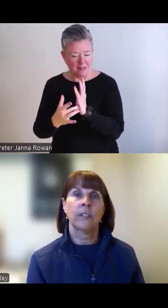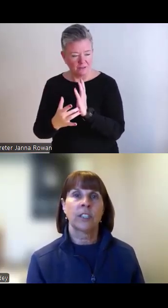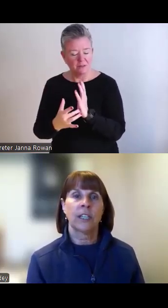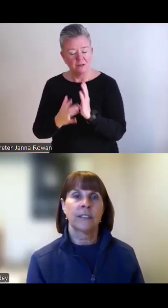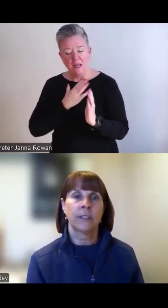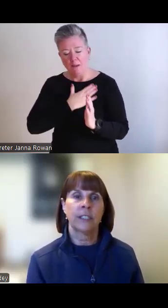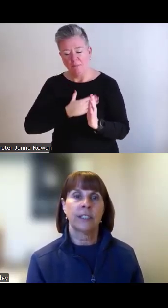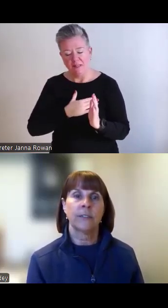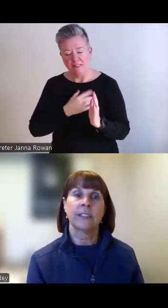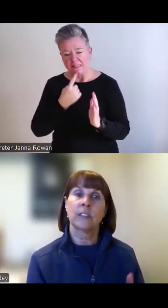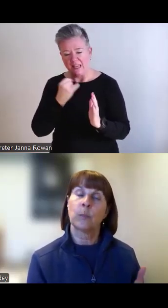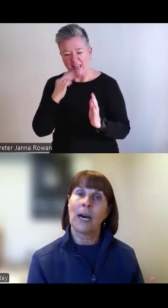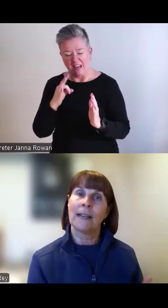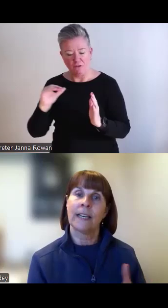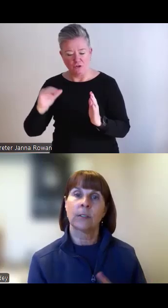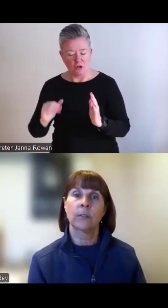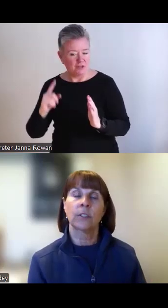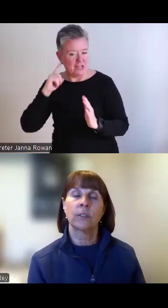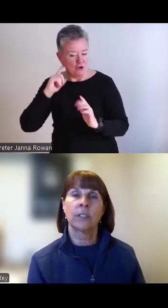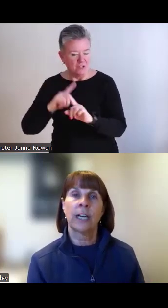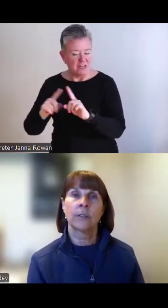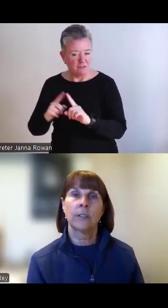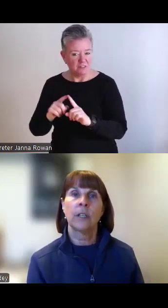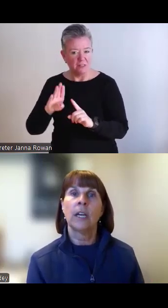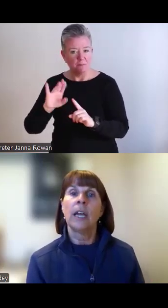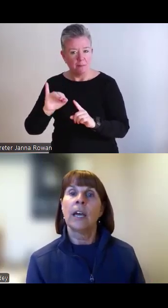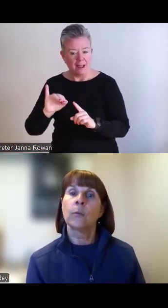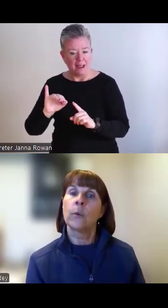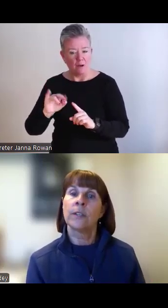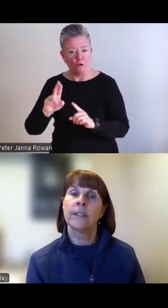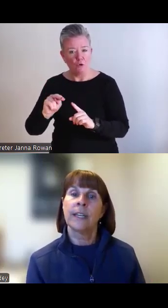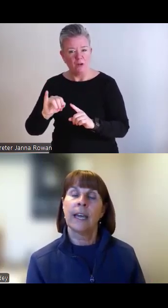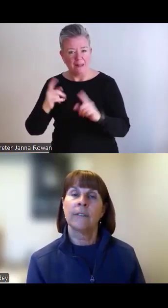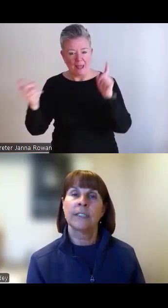whether the child's hearing difference is bilateral or unilateral and whether they